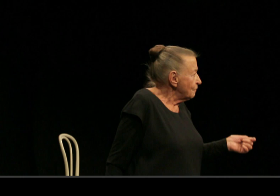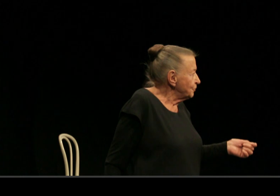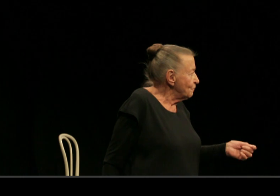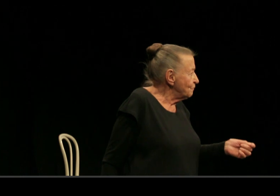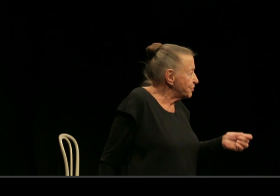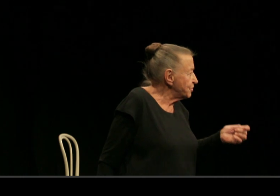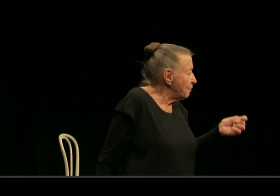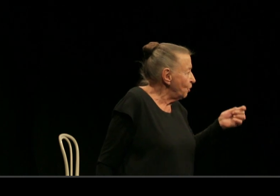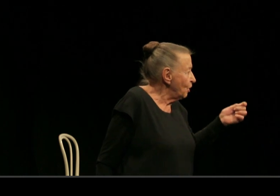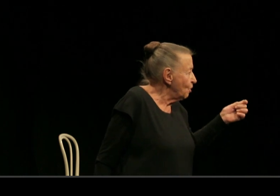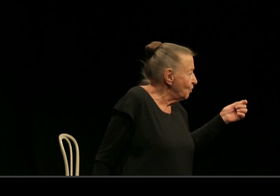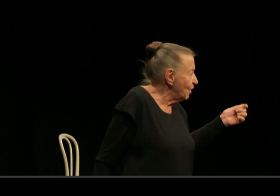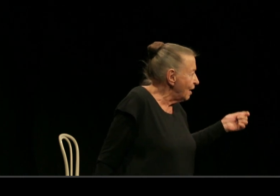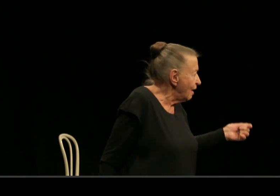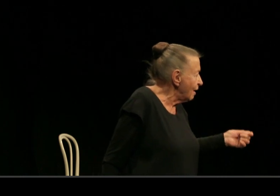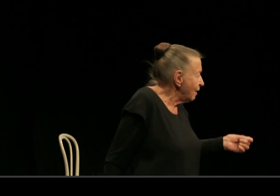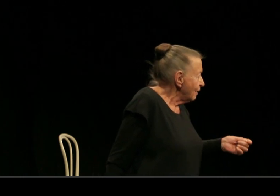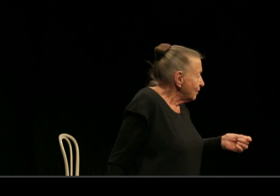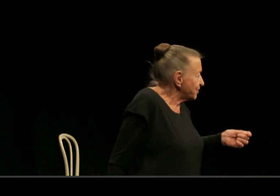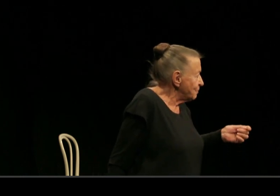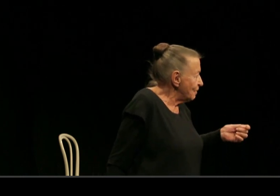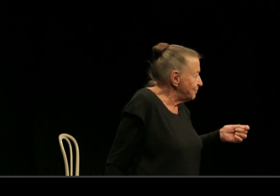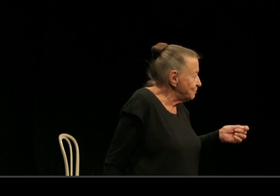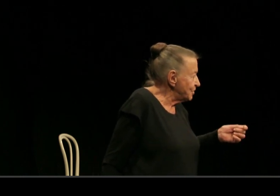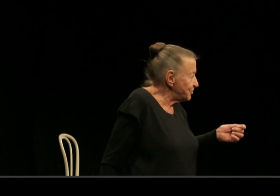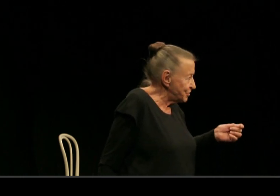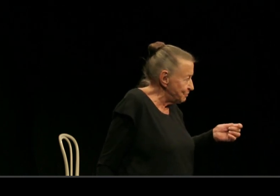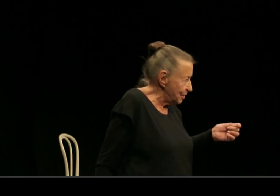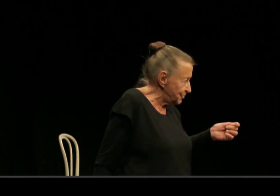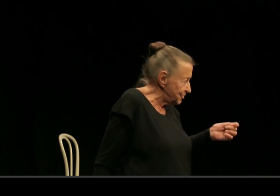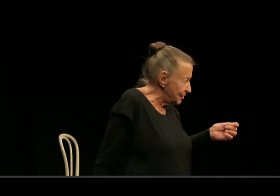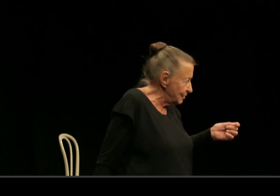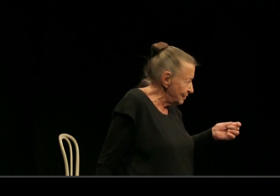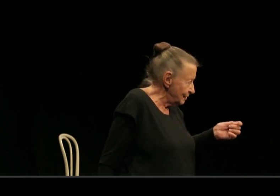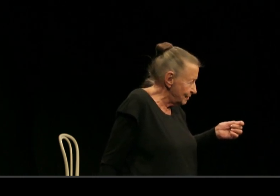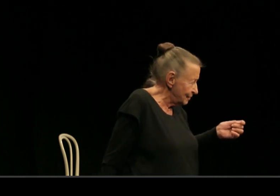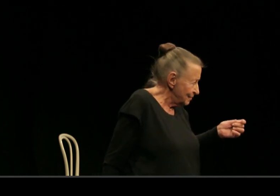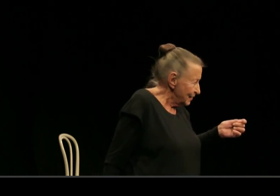'then first our house must thoroughly be rid of trash.'